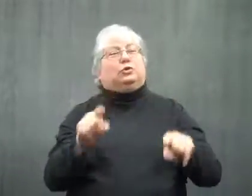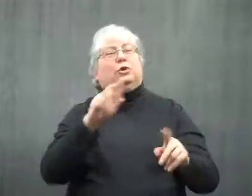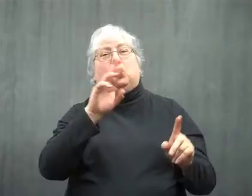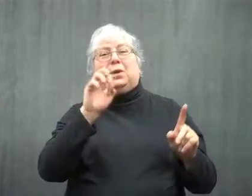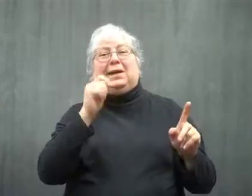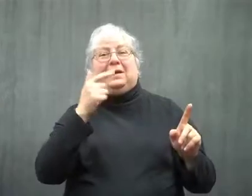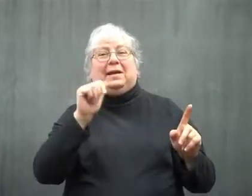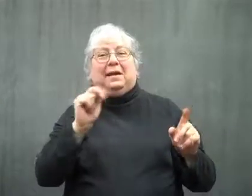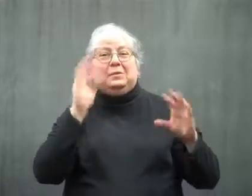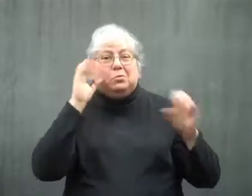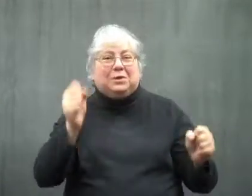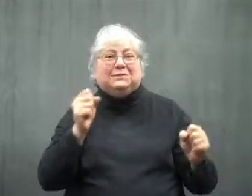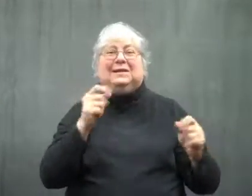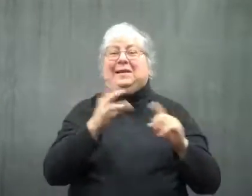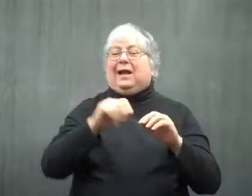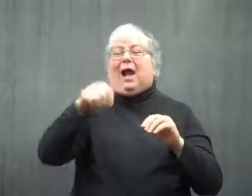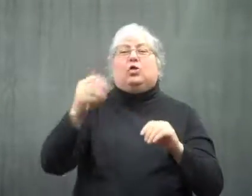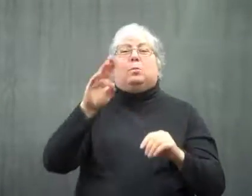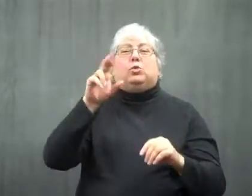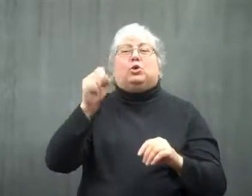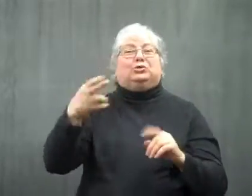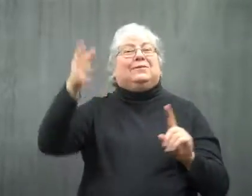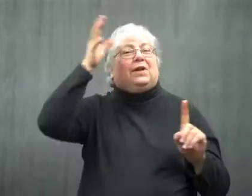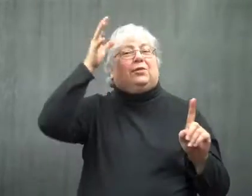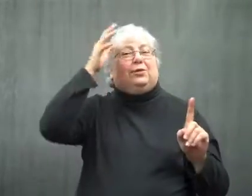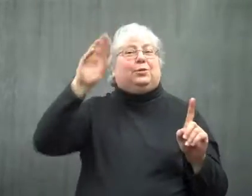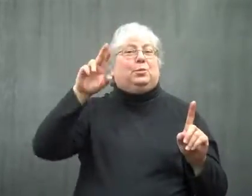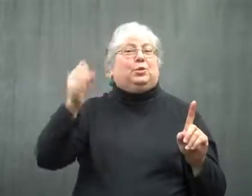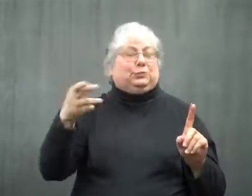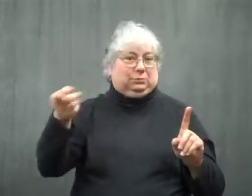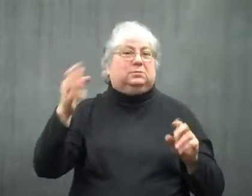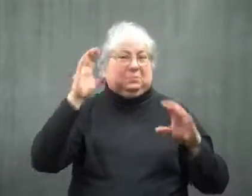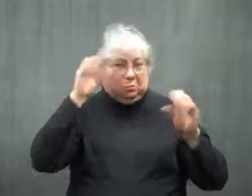during the presidencies of Reagan and the elder Bush.